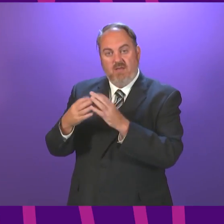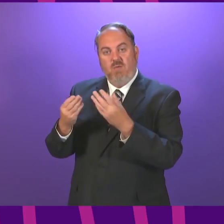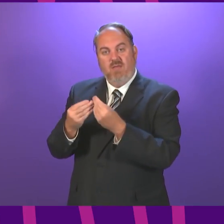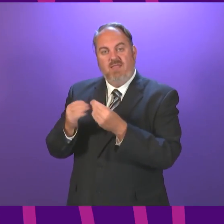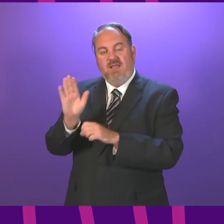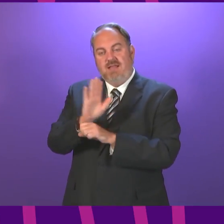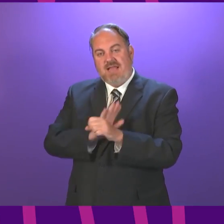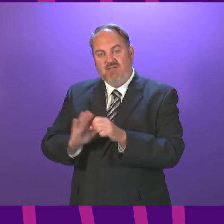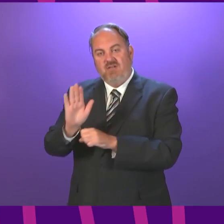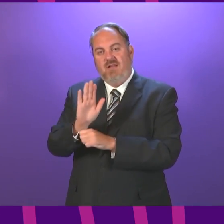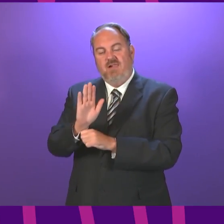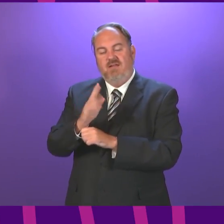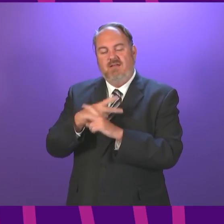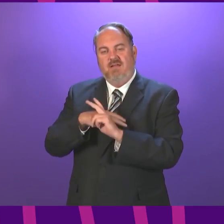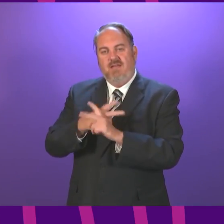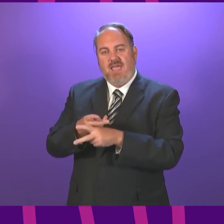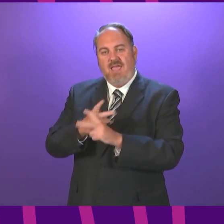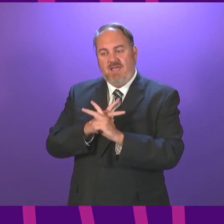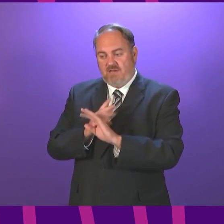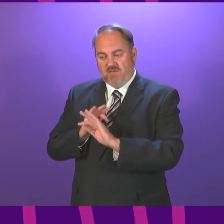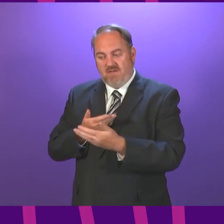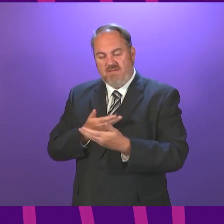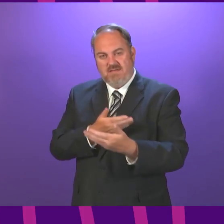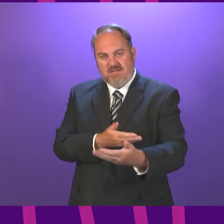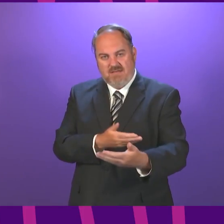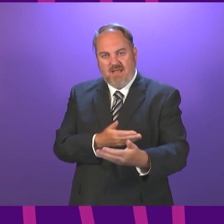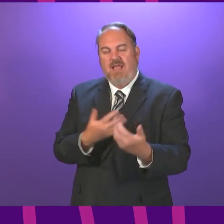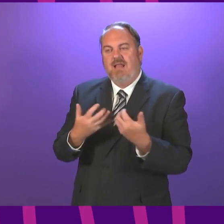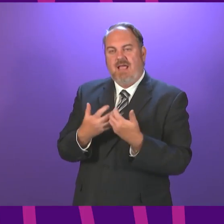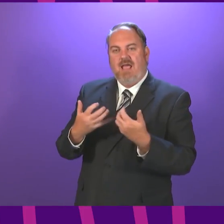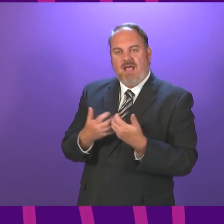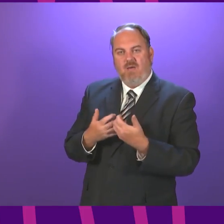will also be the important campaigns on tackling stigma and on naloxone.